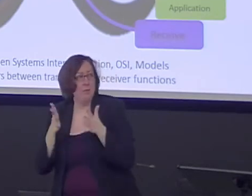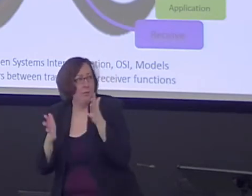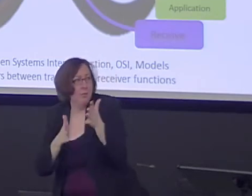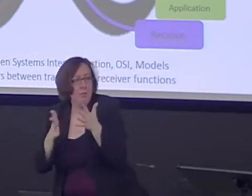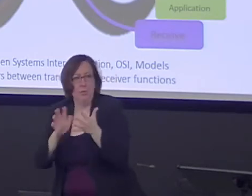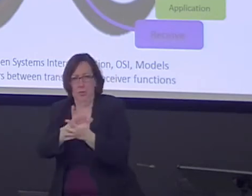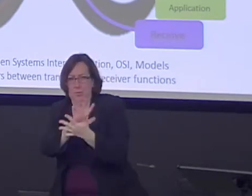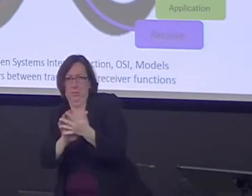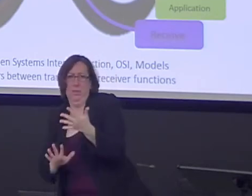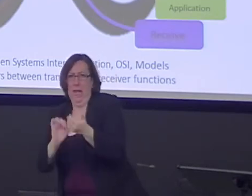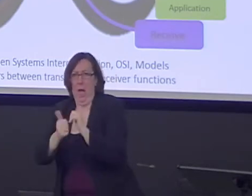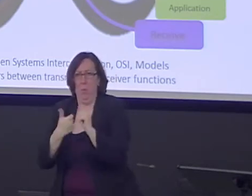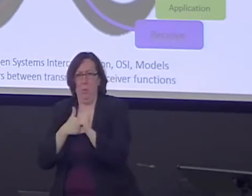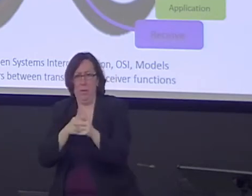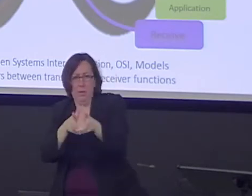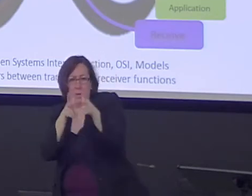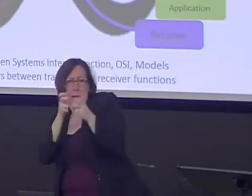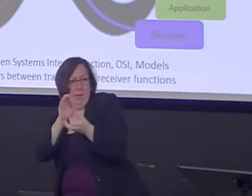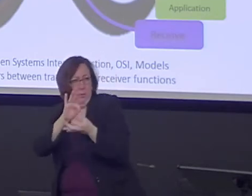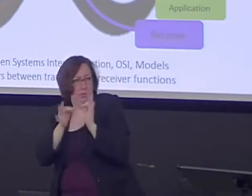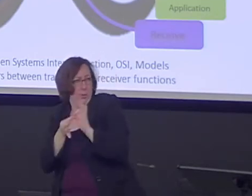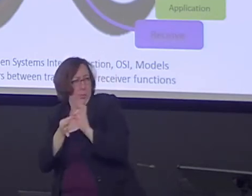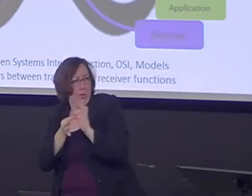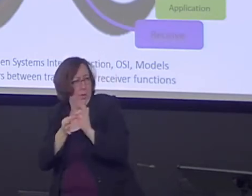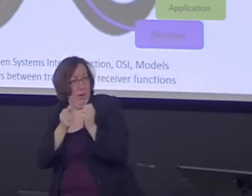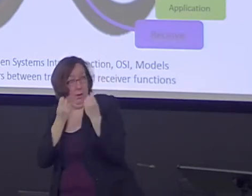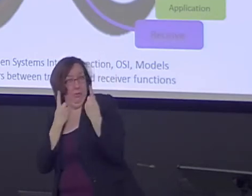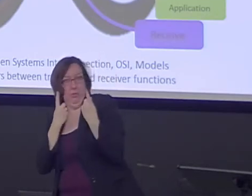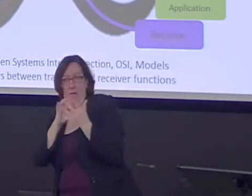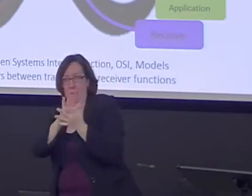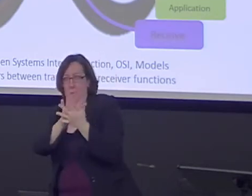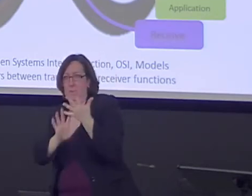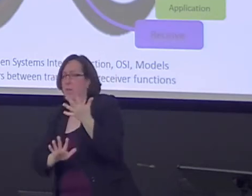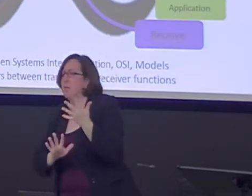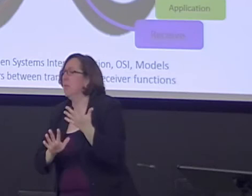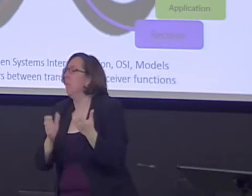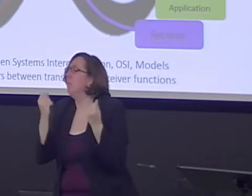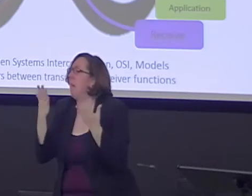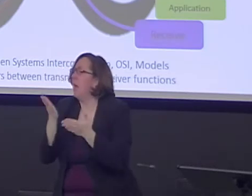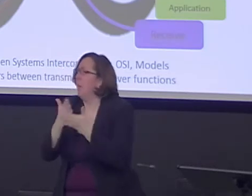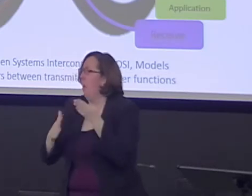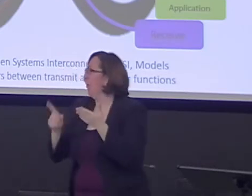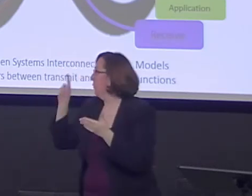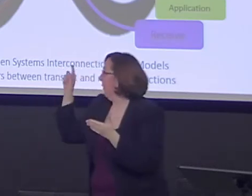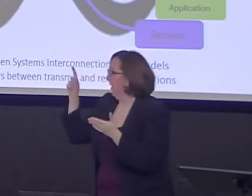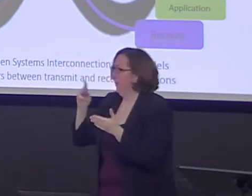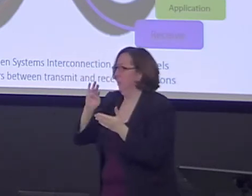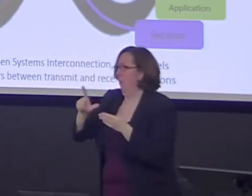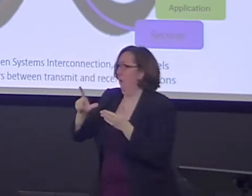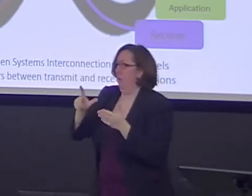There's many, many, many aspects to this model that need to be represented,